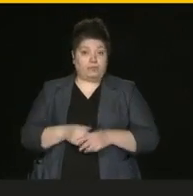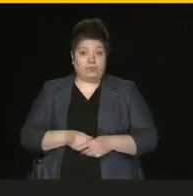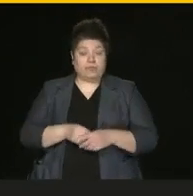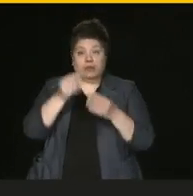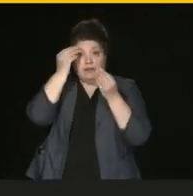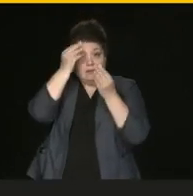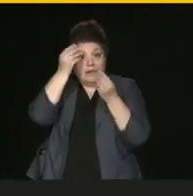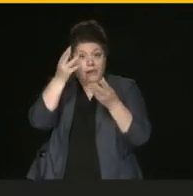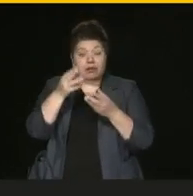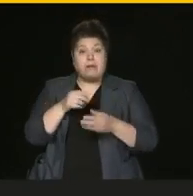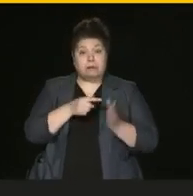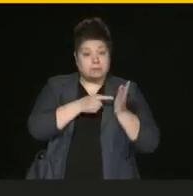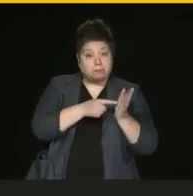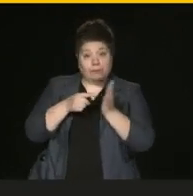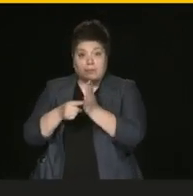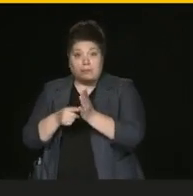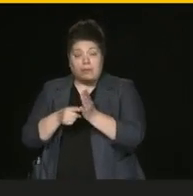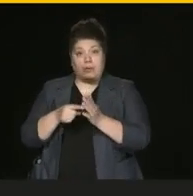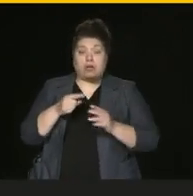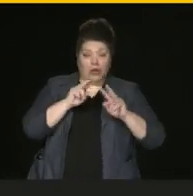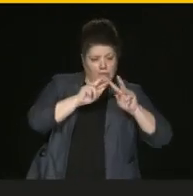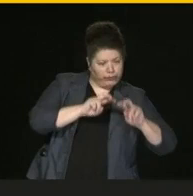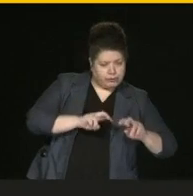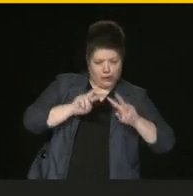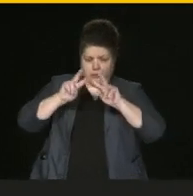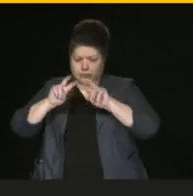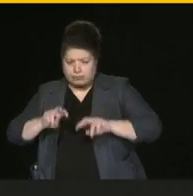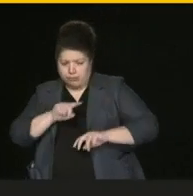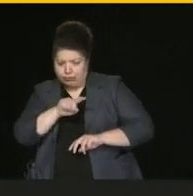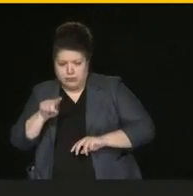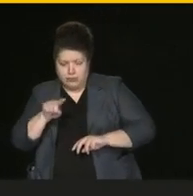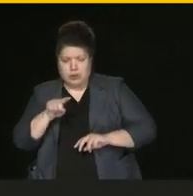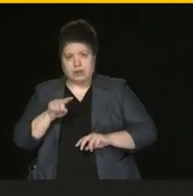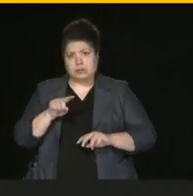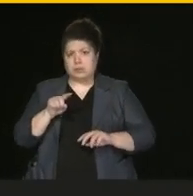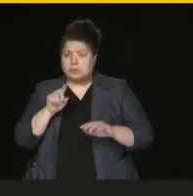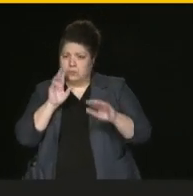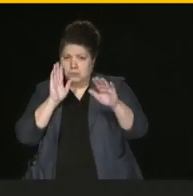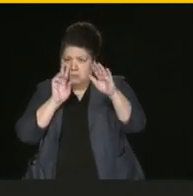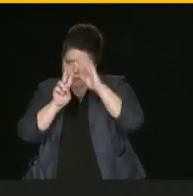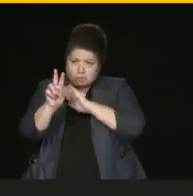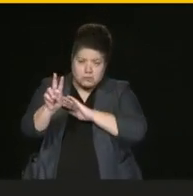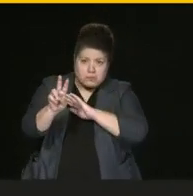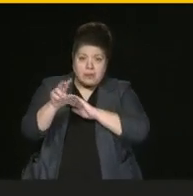WE ARE USING DATA AND MODELS